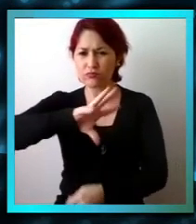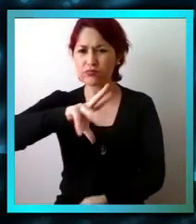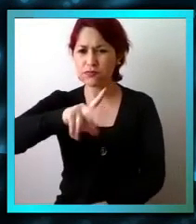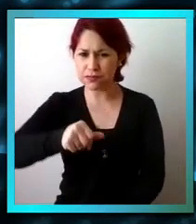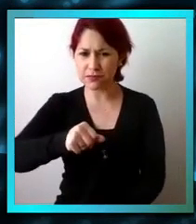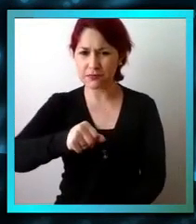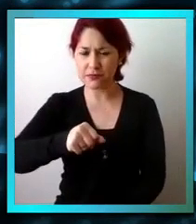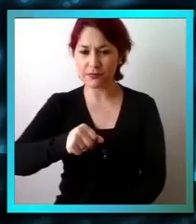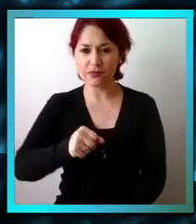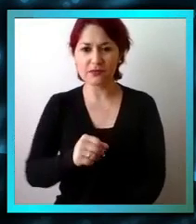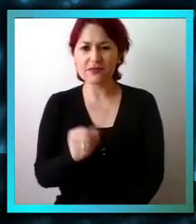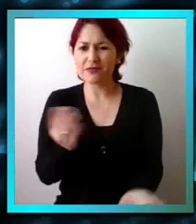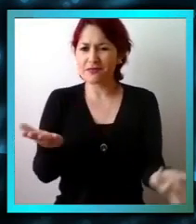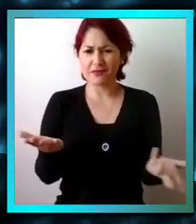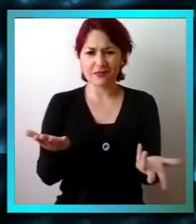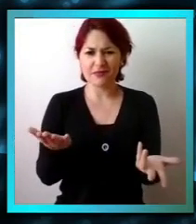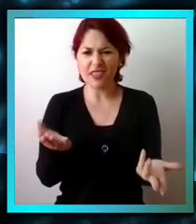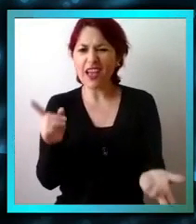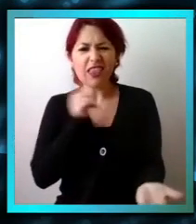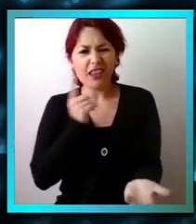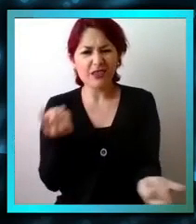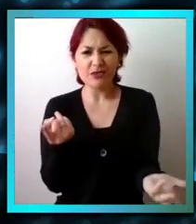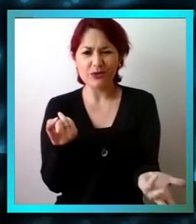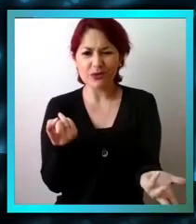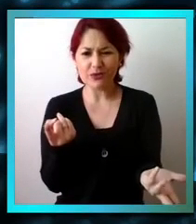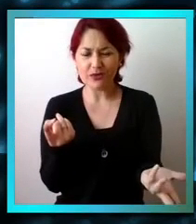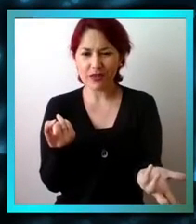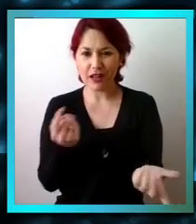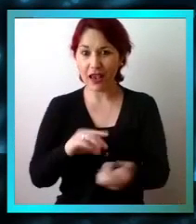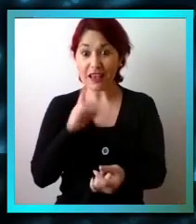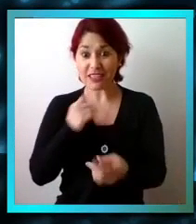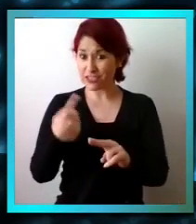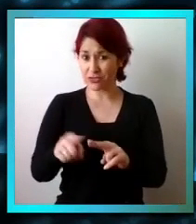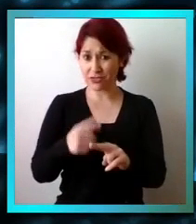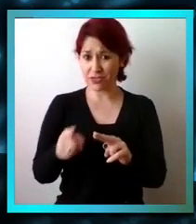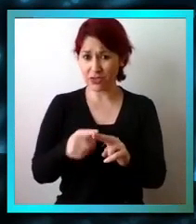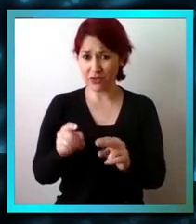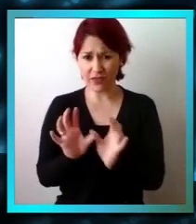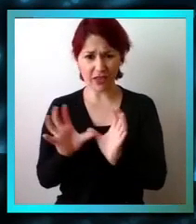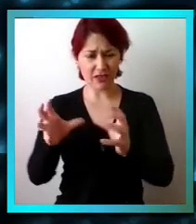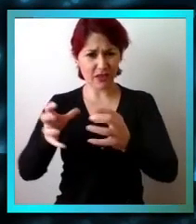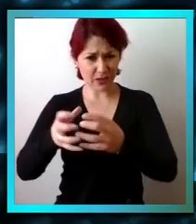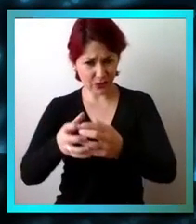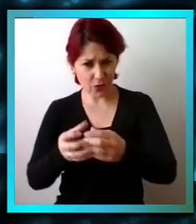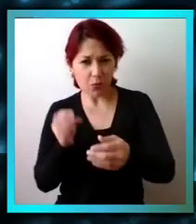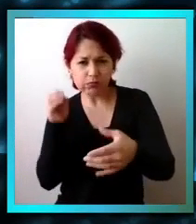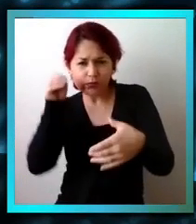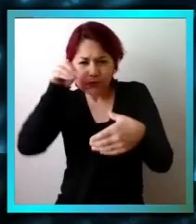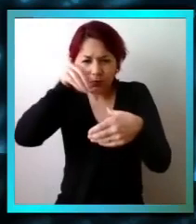people which are behind these hackers attacks uh and actually it's very hard to attribute uh